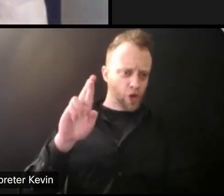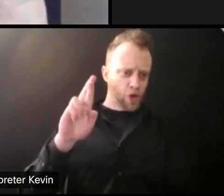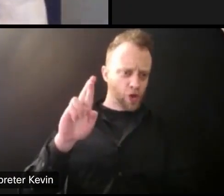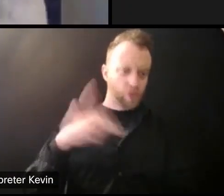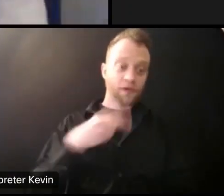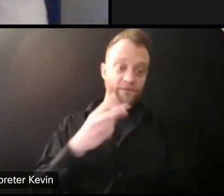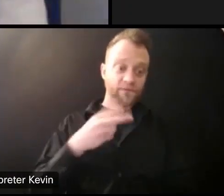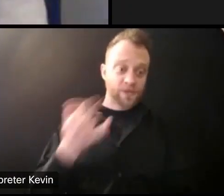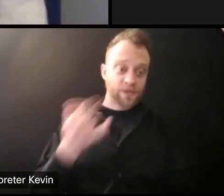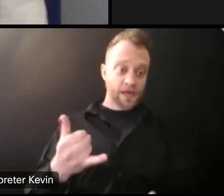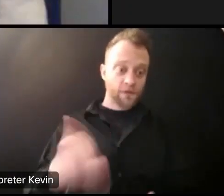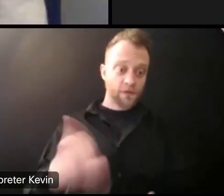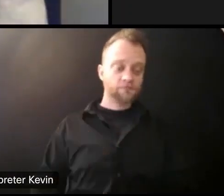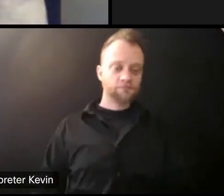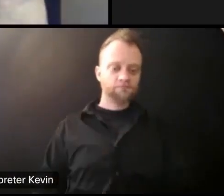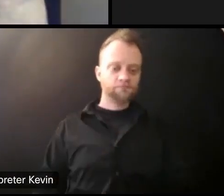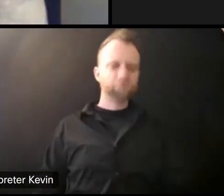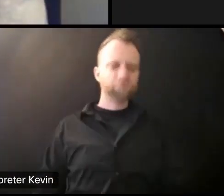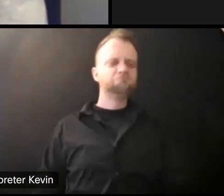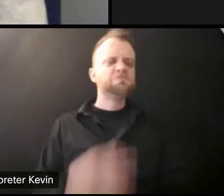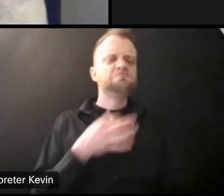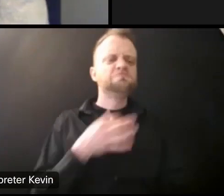(Kramer) Some small questions. We're a continuing Commission,